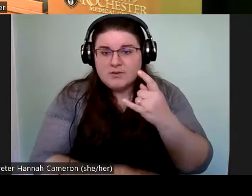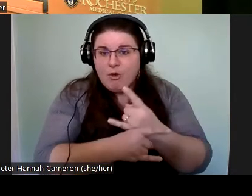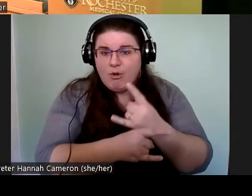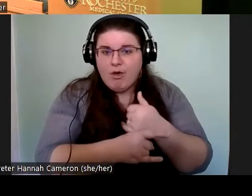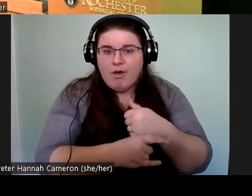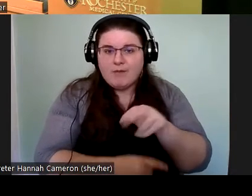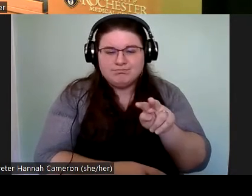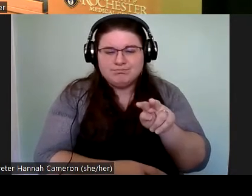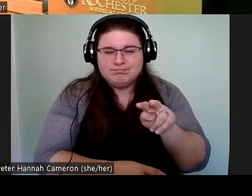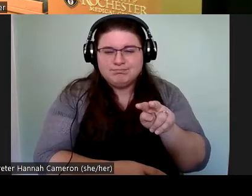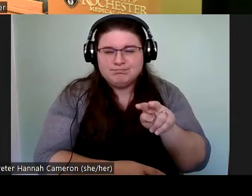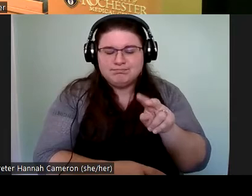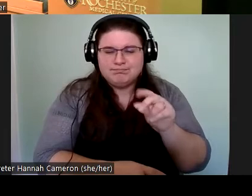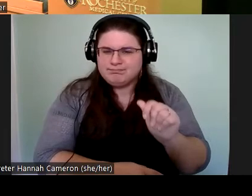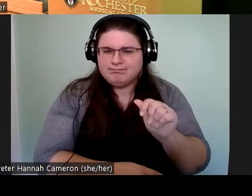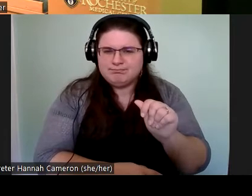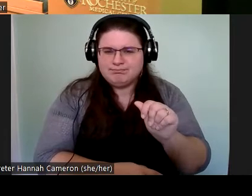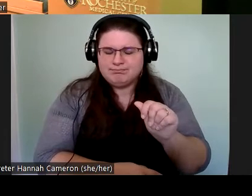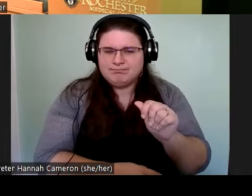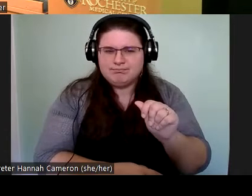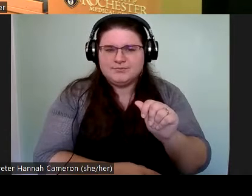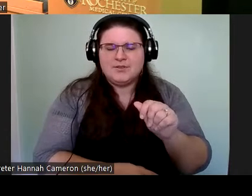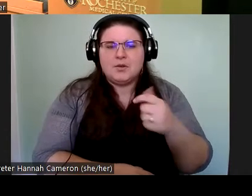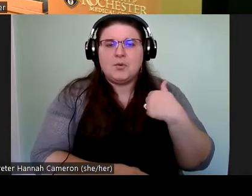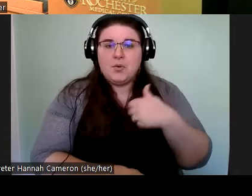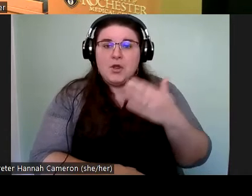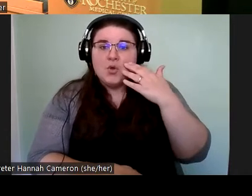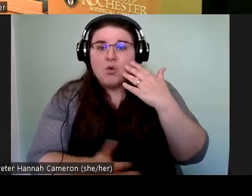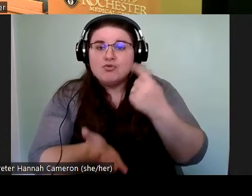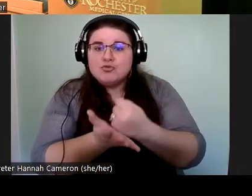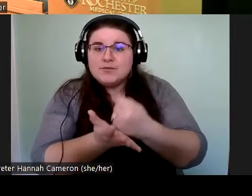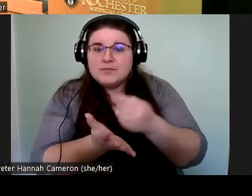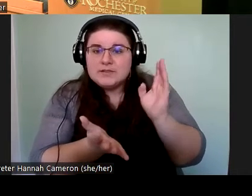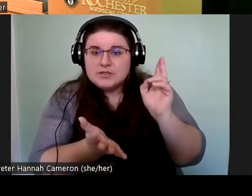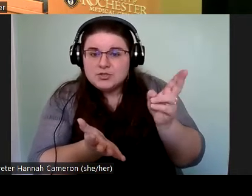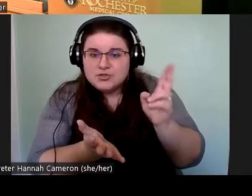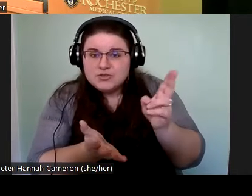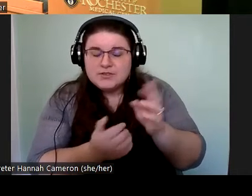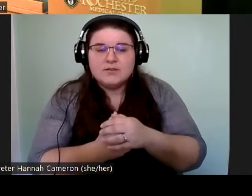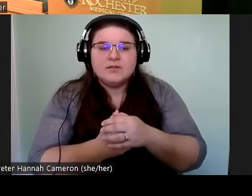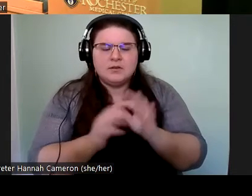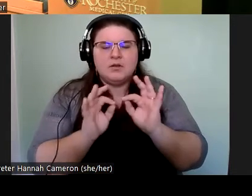with us um we know the person's treatment history and so I think family members are great right for